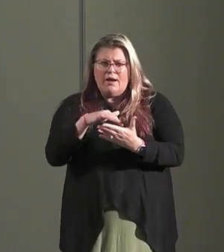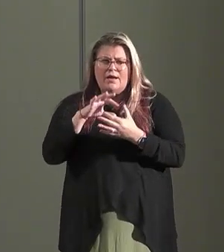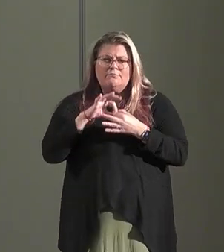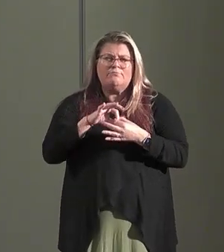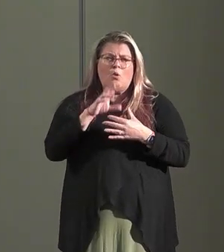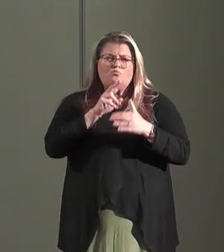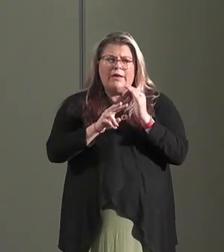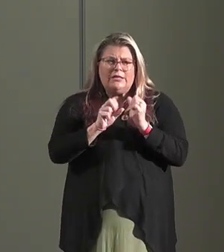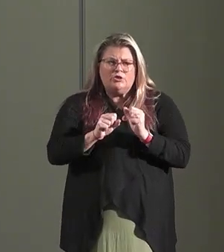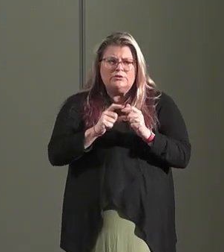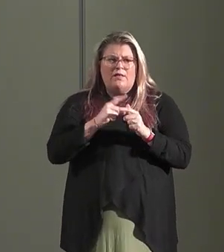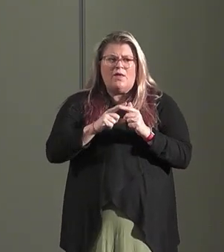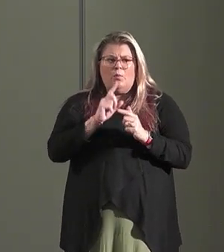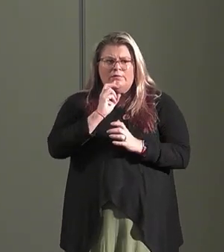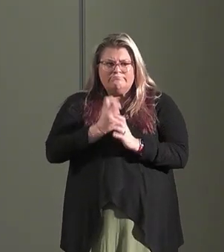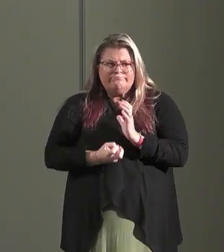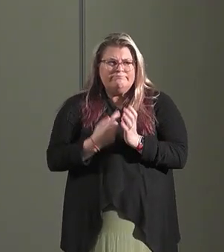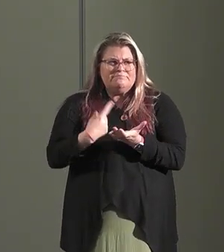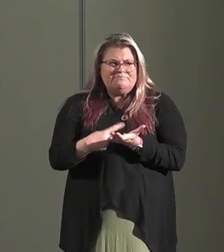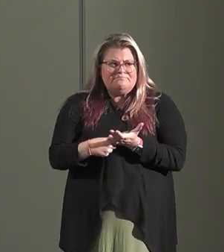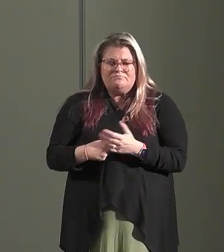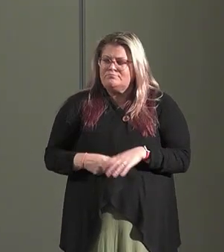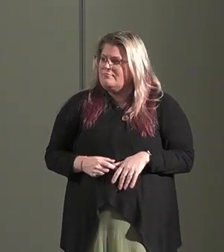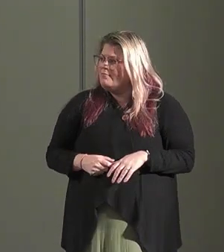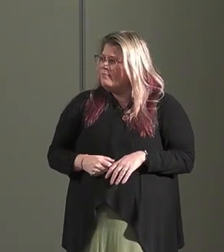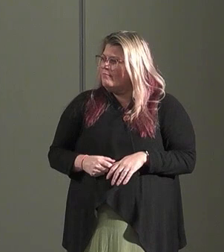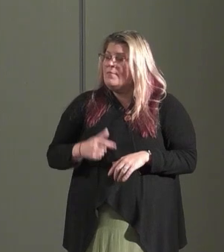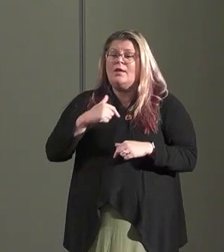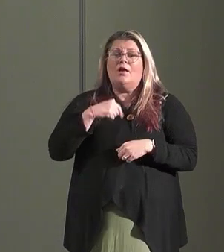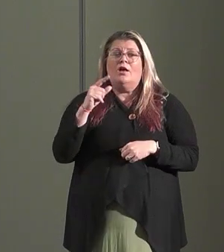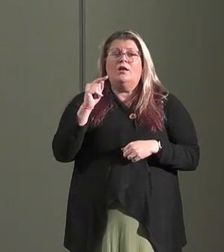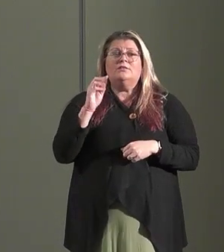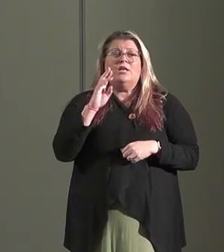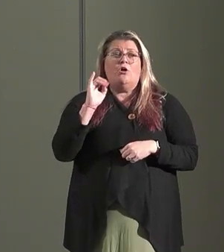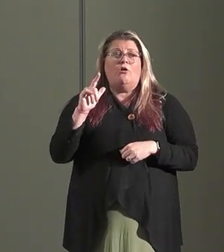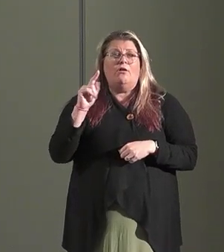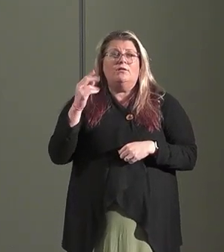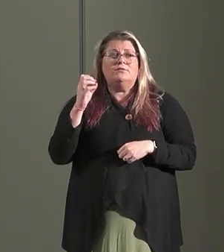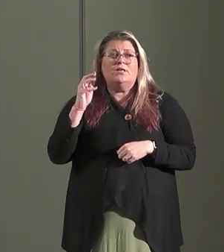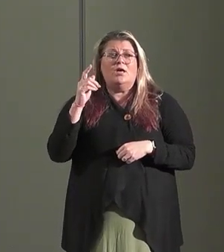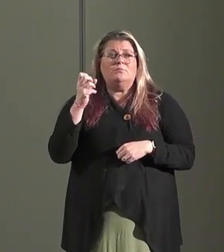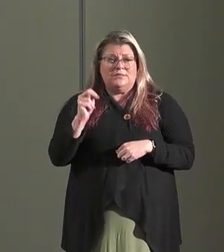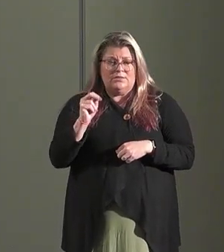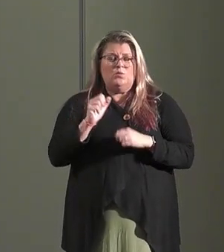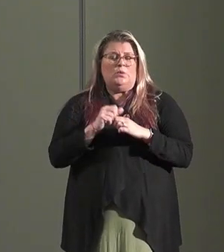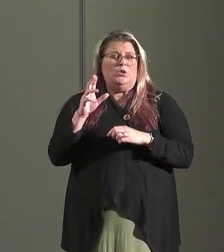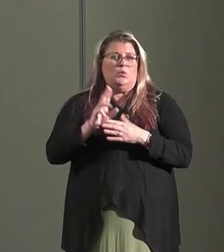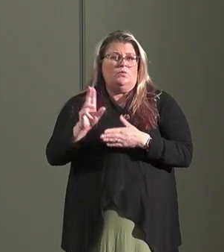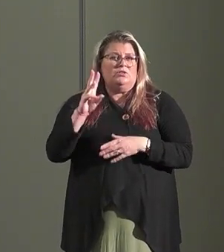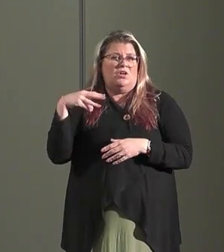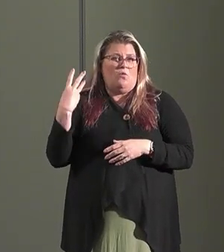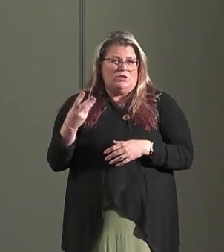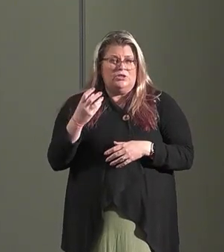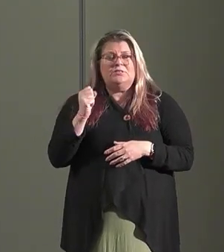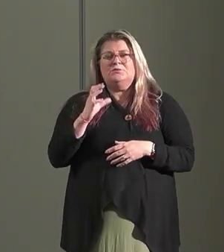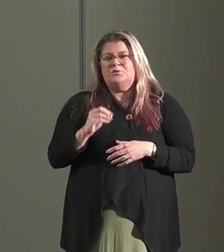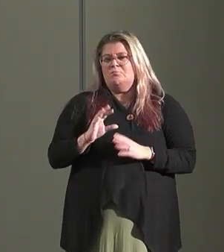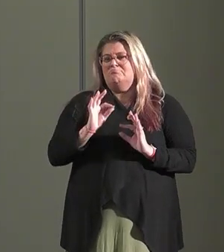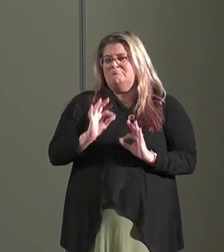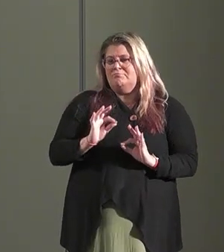Terrill Thompson with University of Washington the study we reported on this